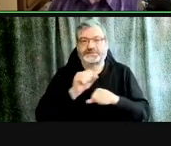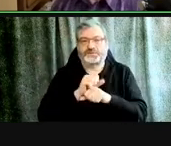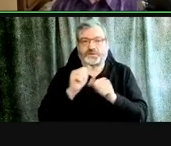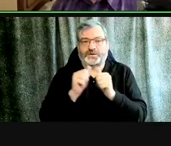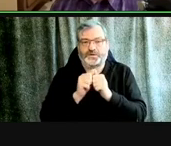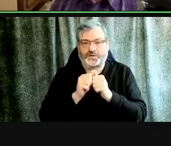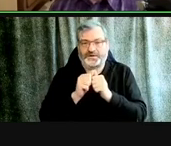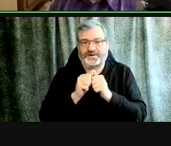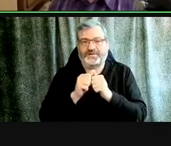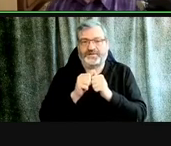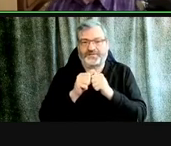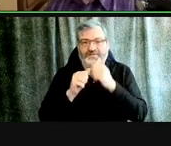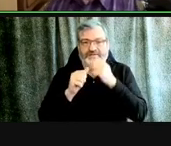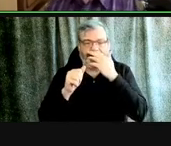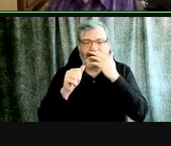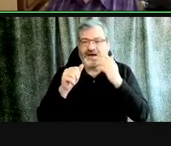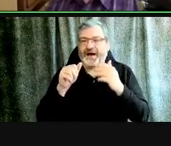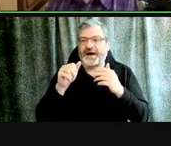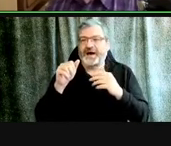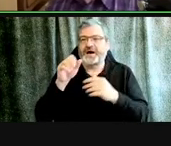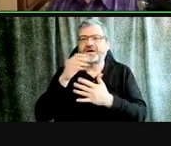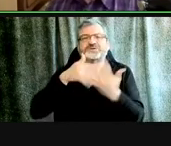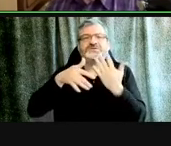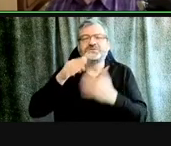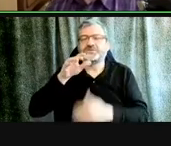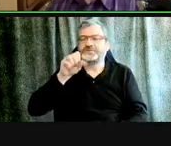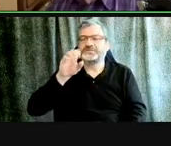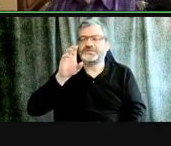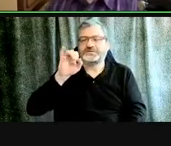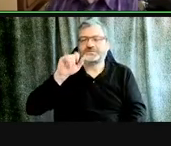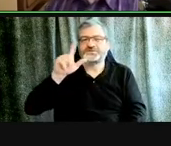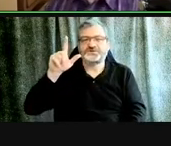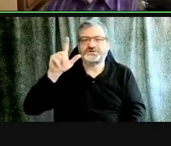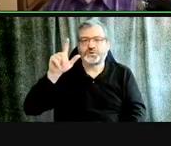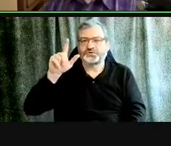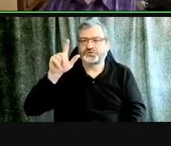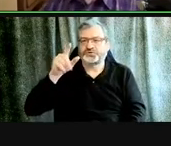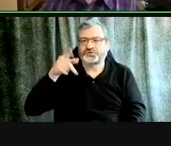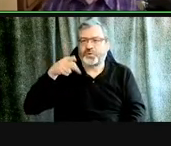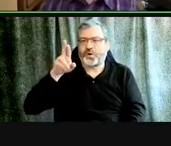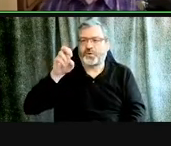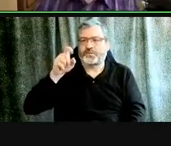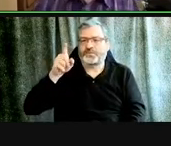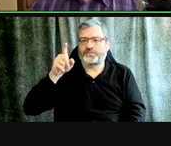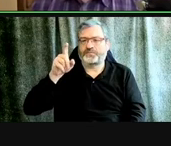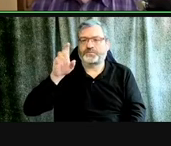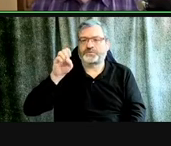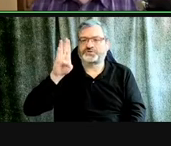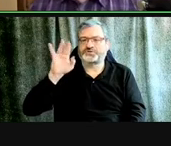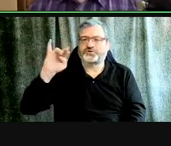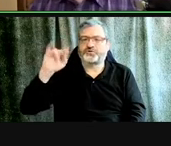Margaret mentioned the work of University College London. And that work is primarily led by Helen Chatterjee, who we work for quite